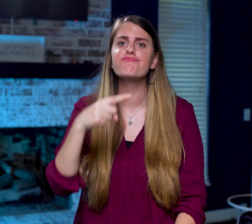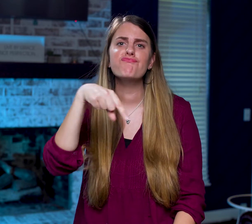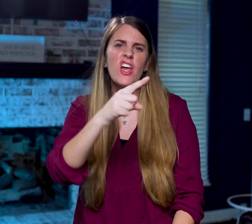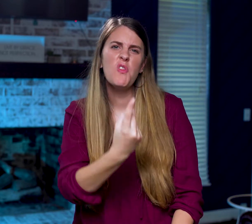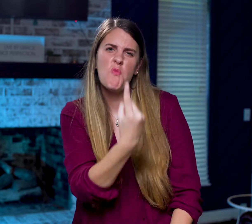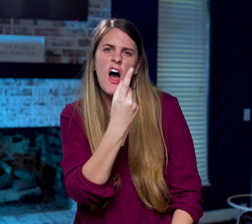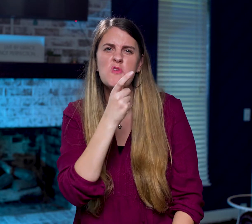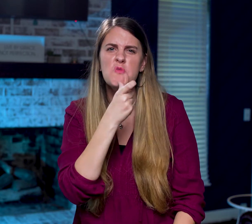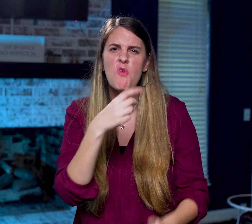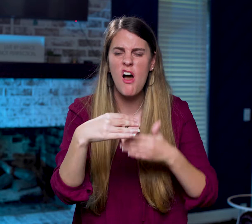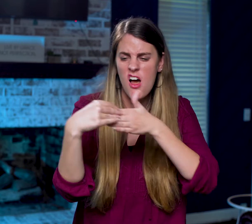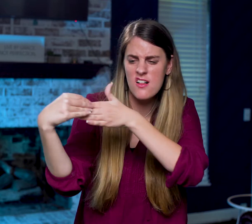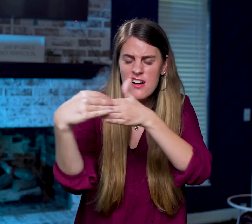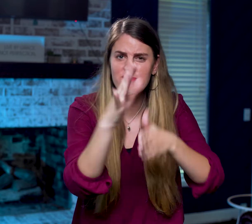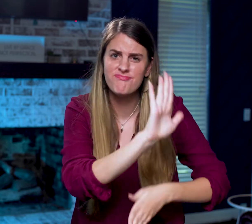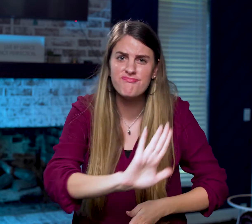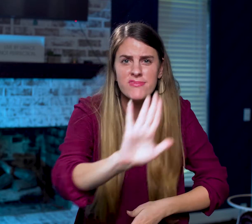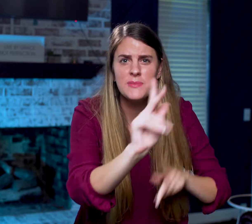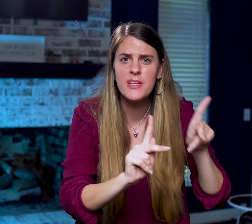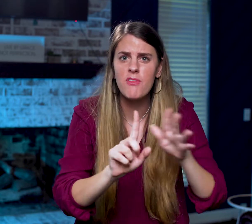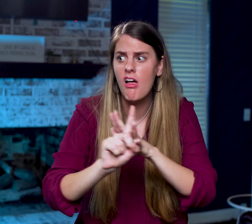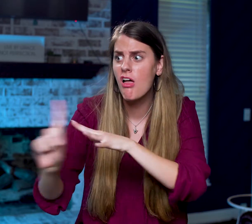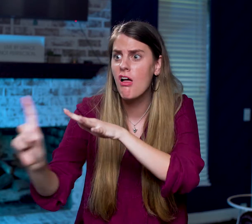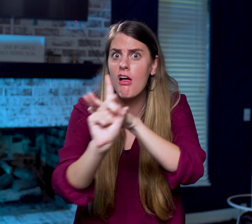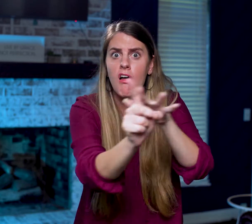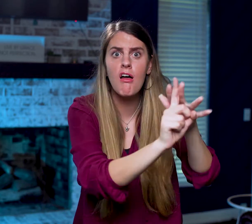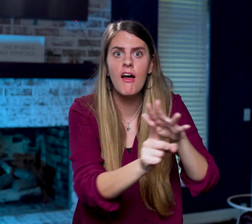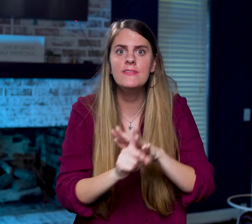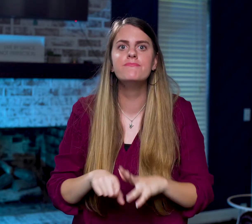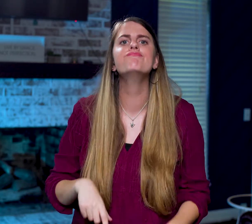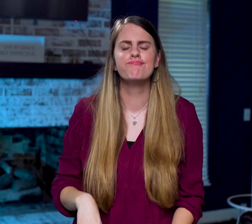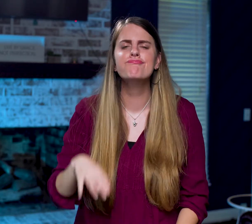They’re the ones who led His people astray.